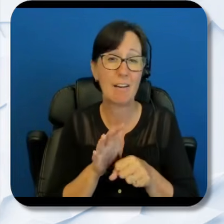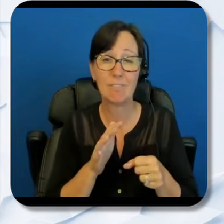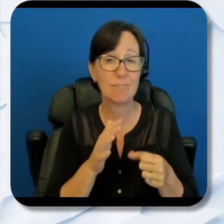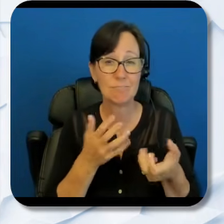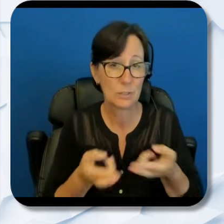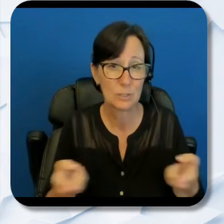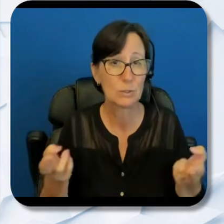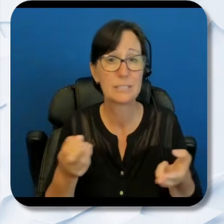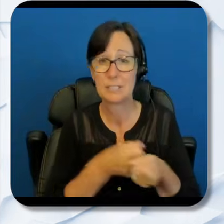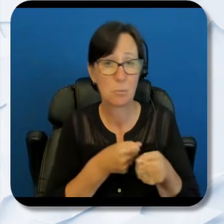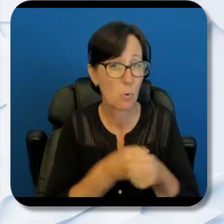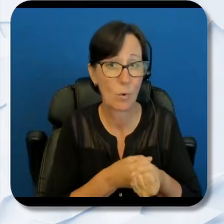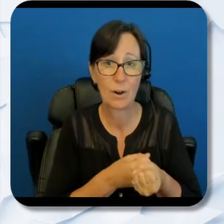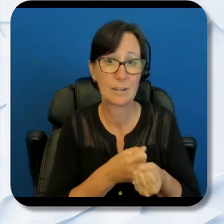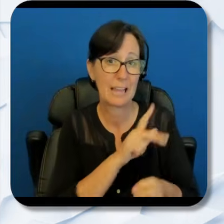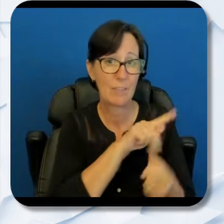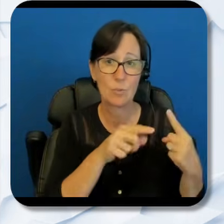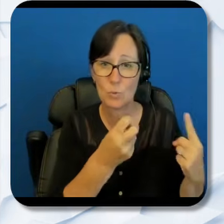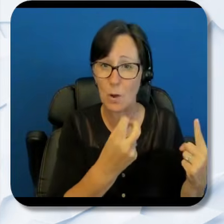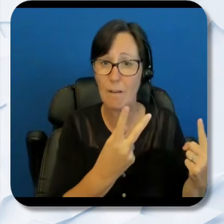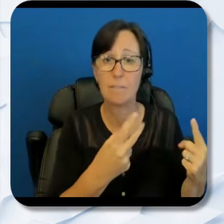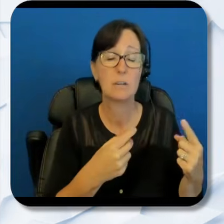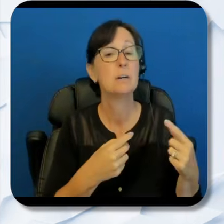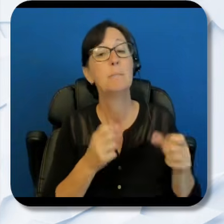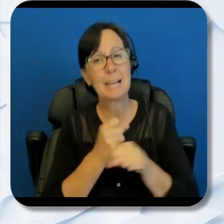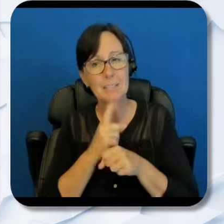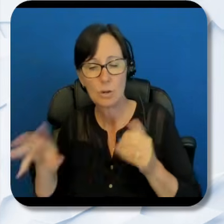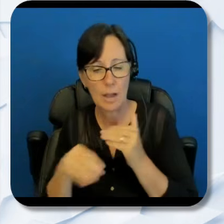ensure that they have the necessary supports and resources in place to